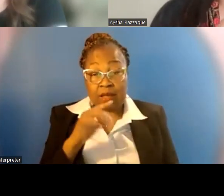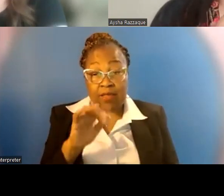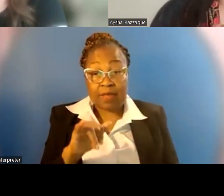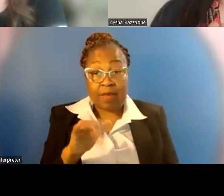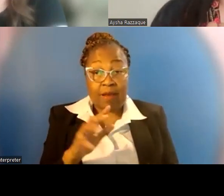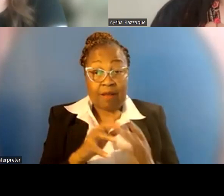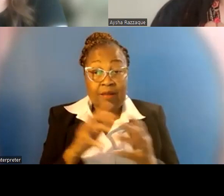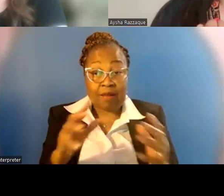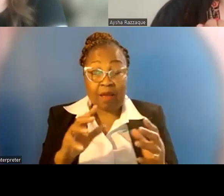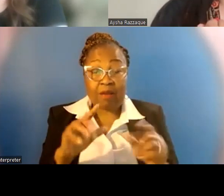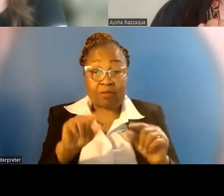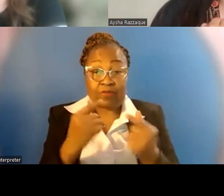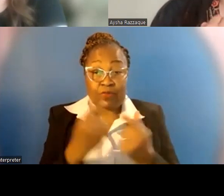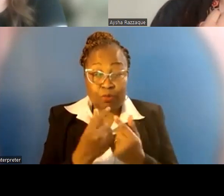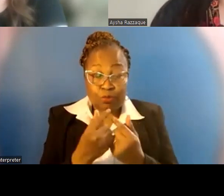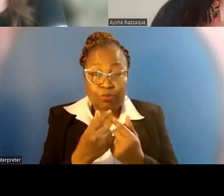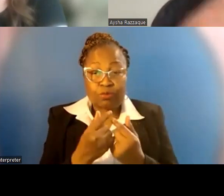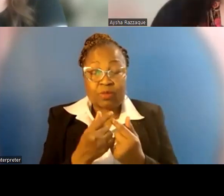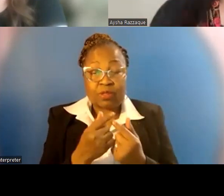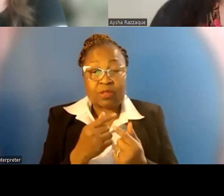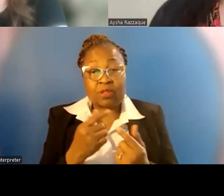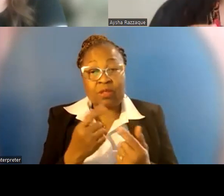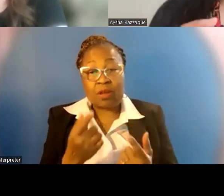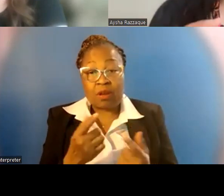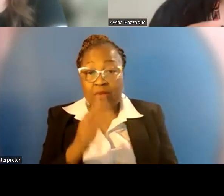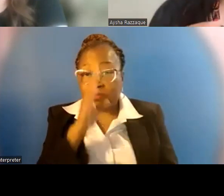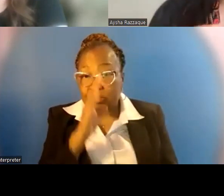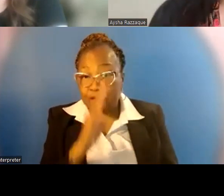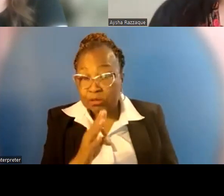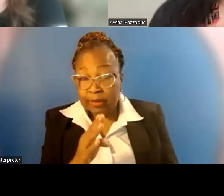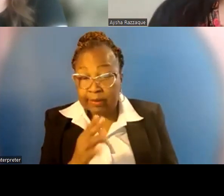are mainly white heterosexual men.